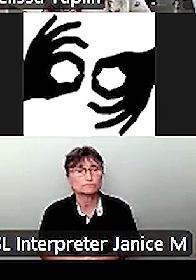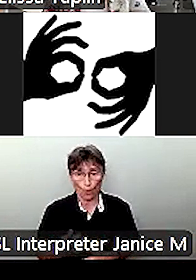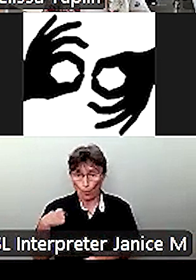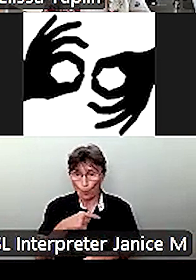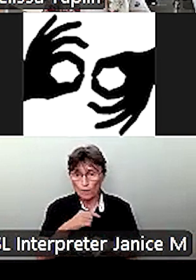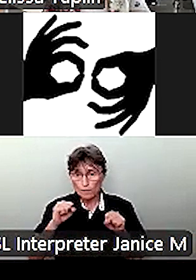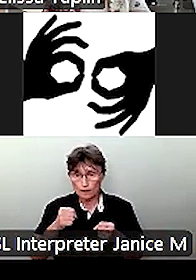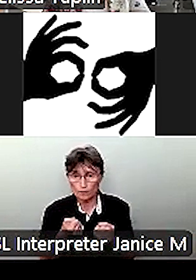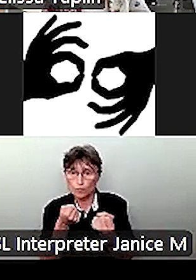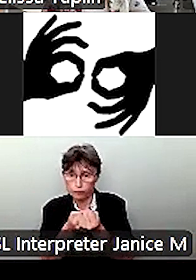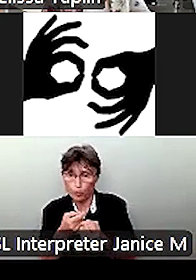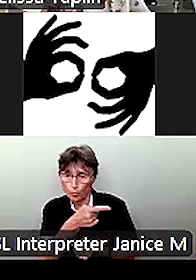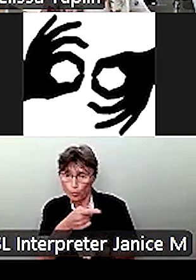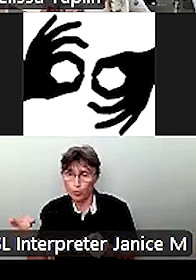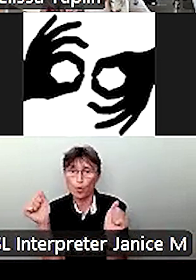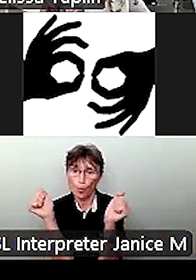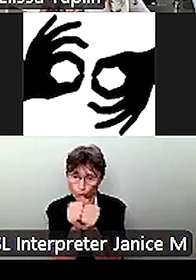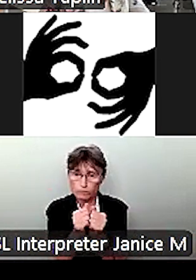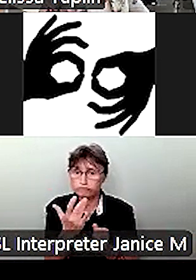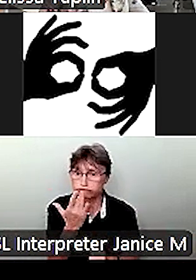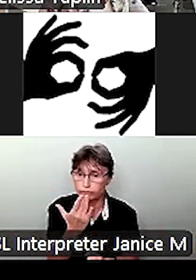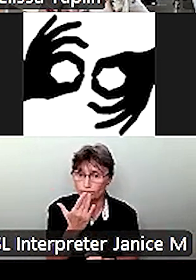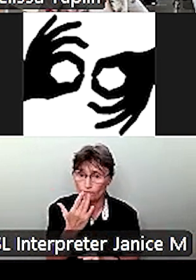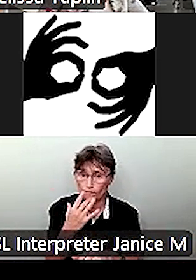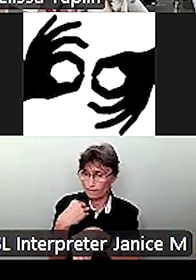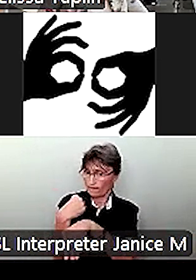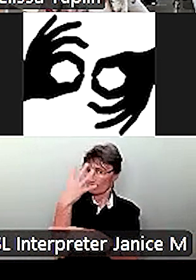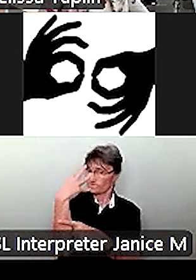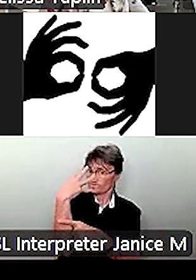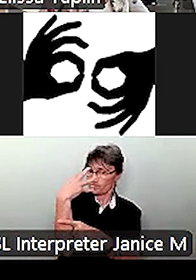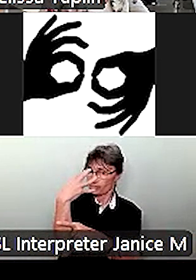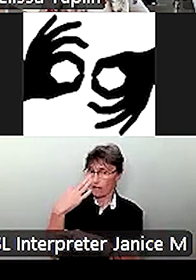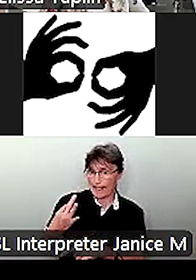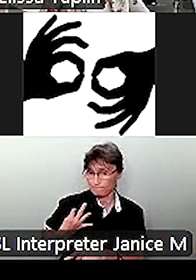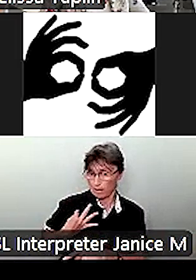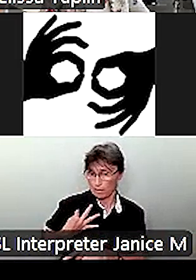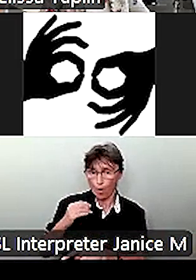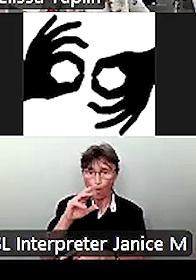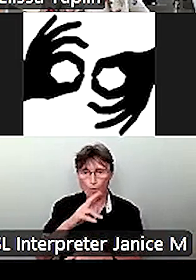in submitting video or audio applications. So if you would prefer to answer application questions